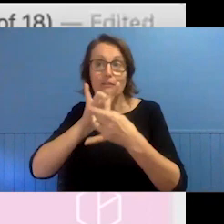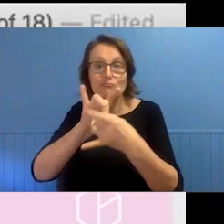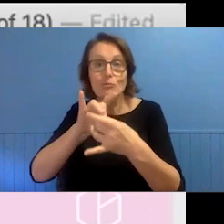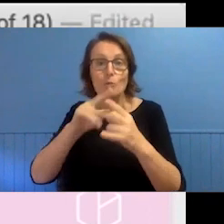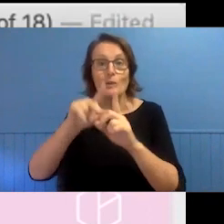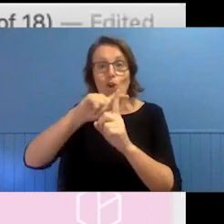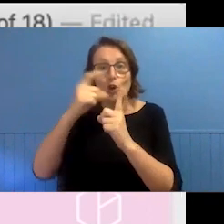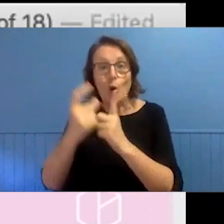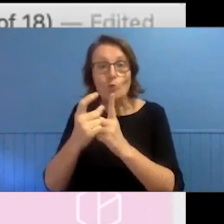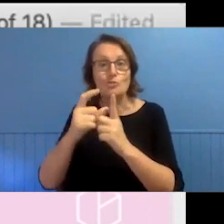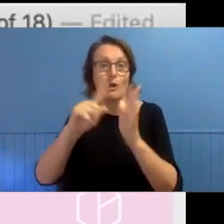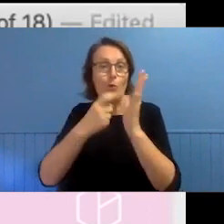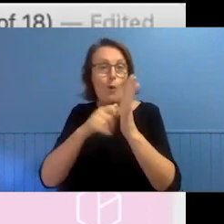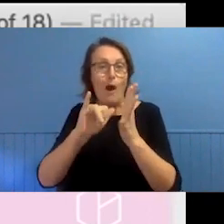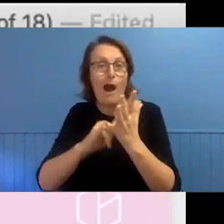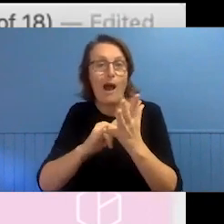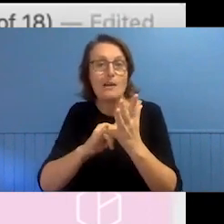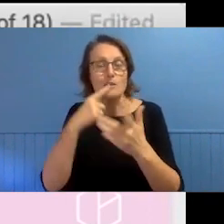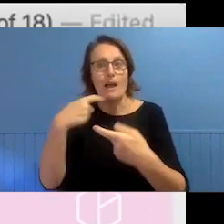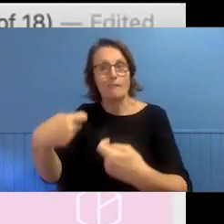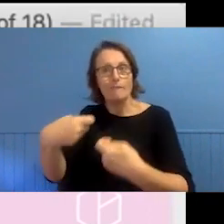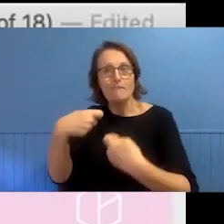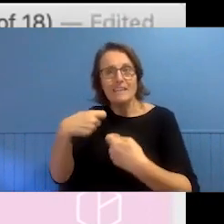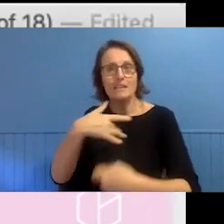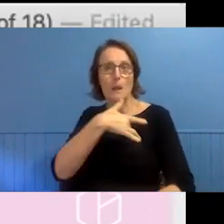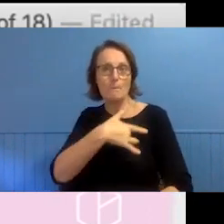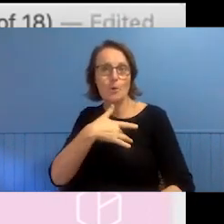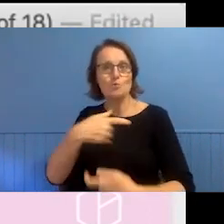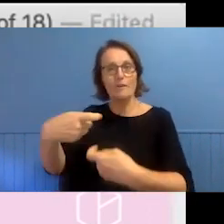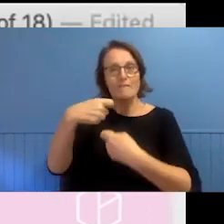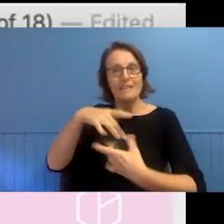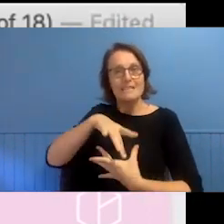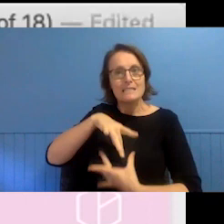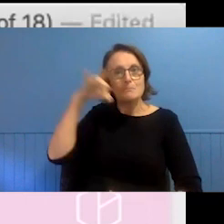our social, intellectual, emotional and spiritual needs. Right now, as